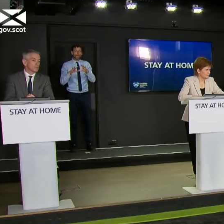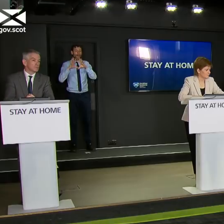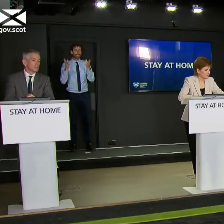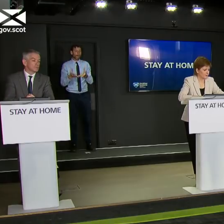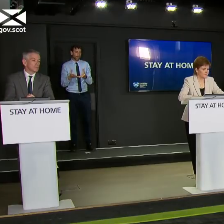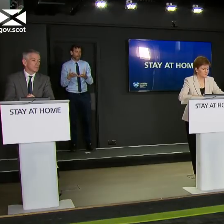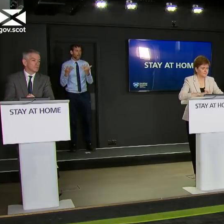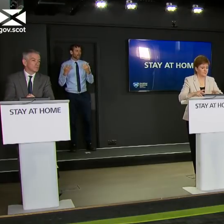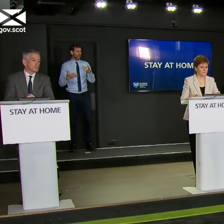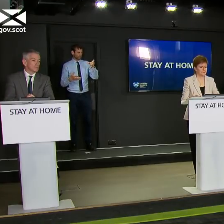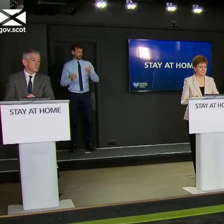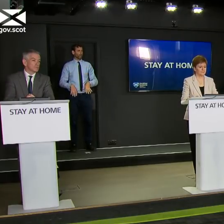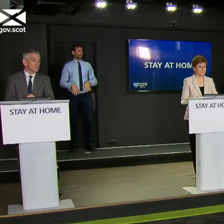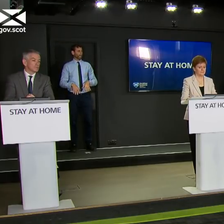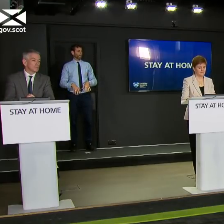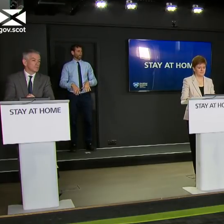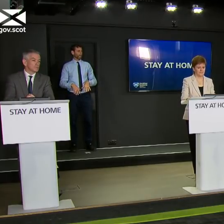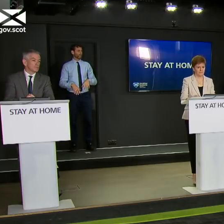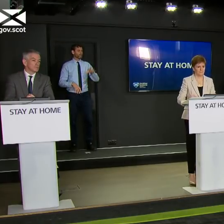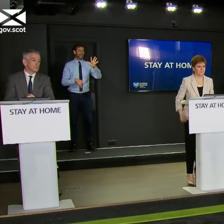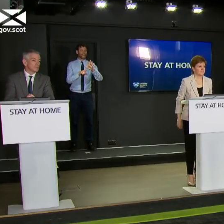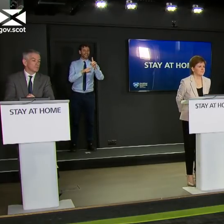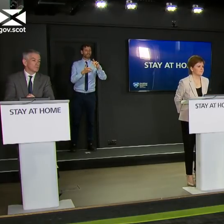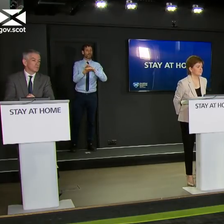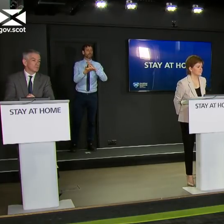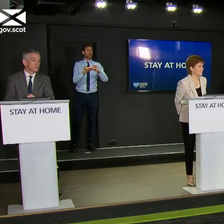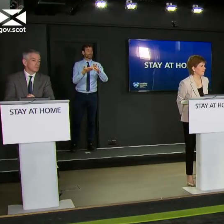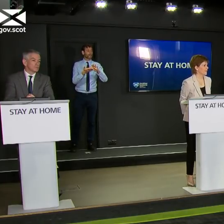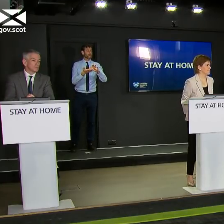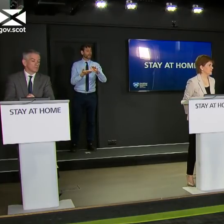that when you announce next Thursday the next stage of easing the lockdown, that the concept